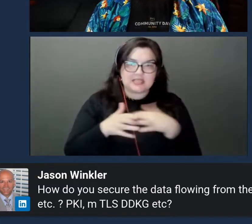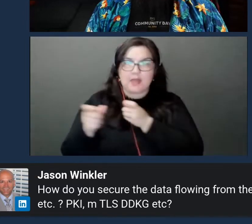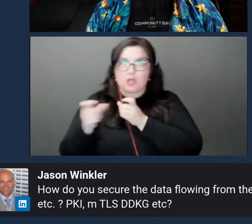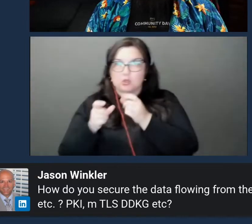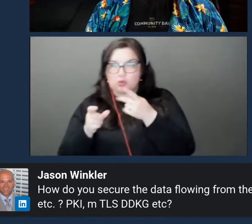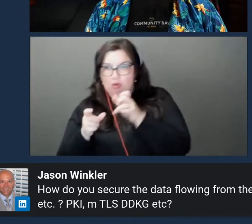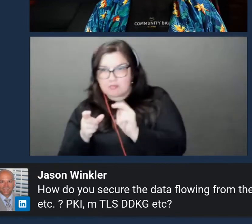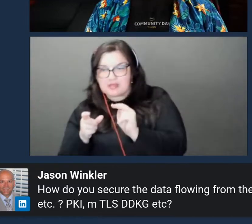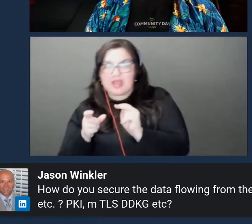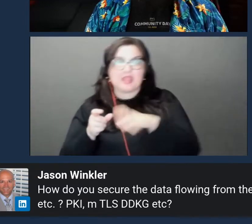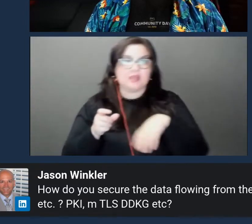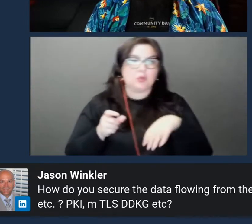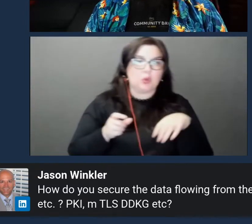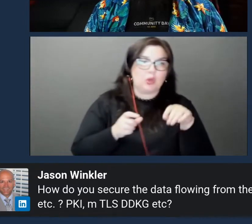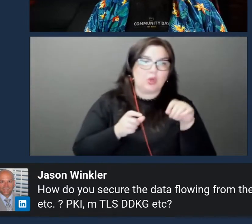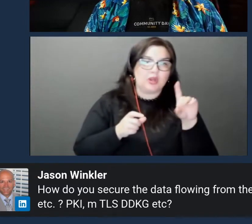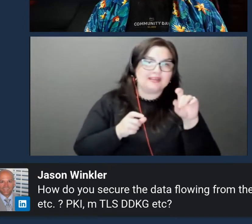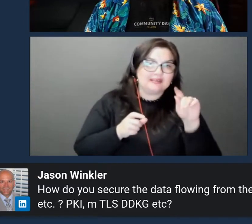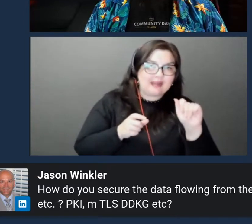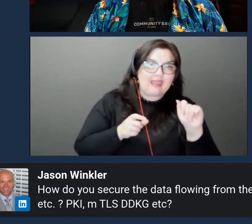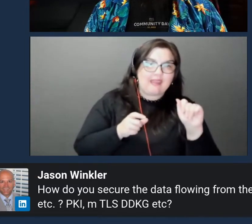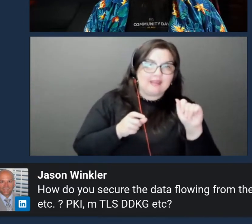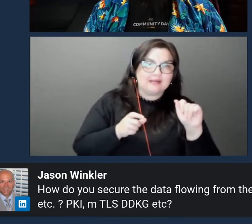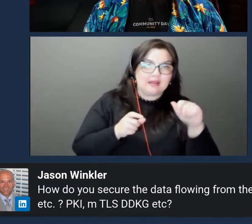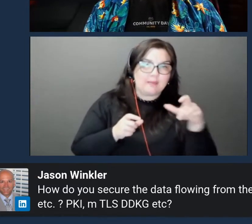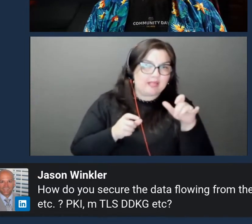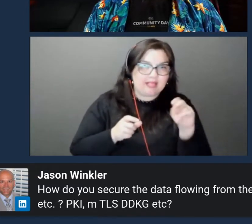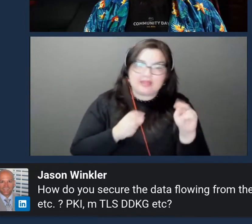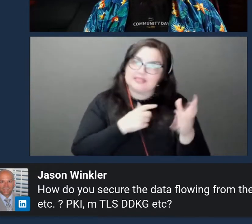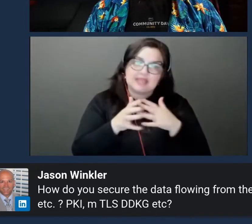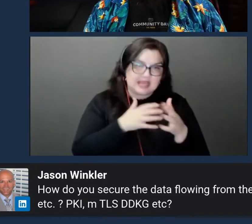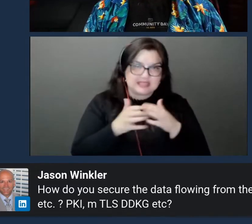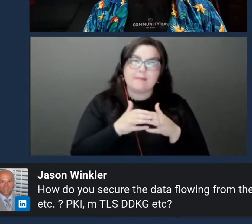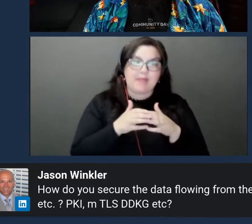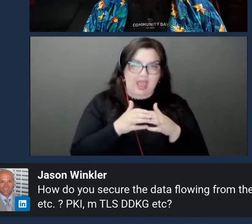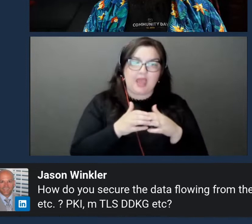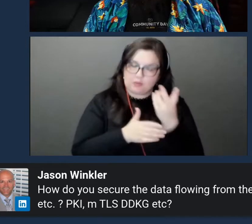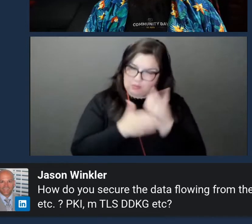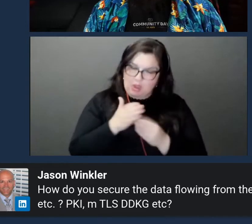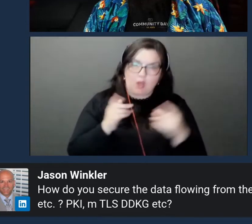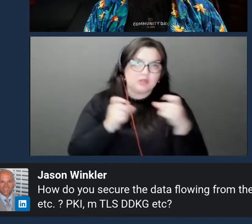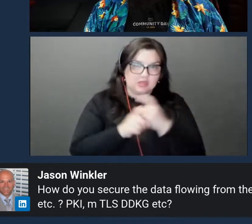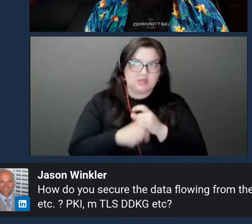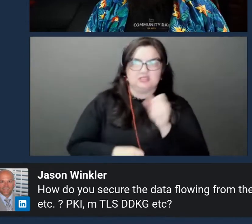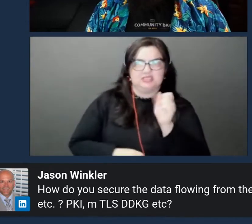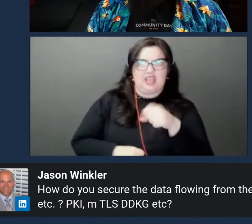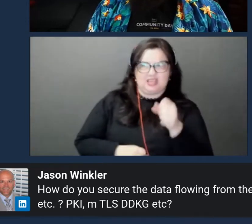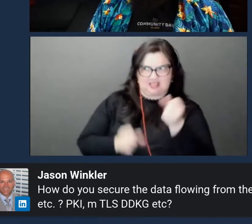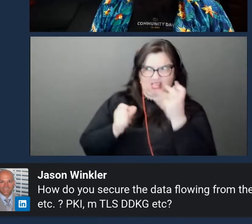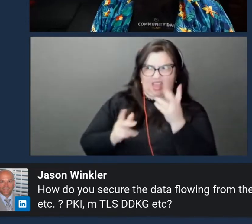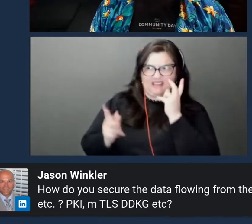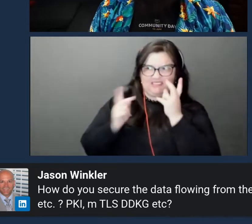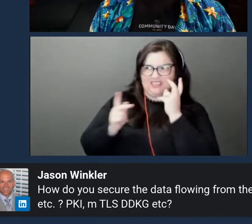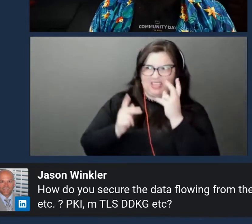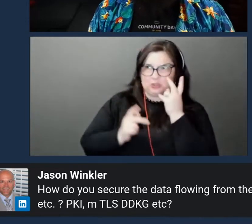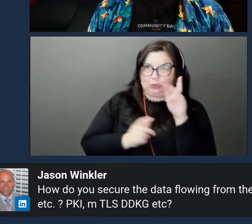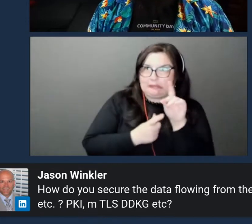everything is encrypted. Very important, very important. You get a lot of visual data going out there, so I think it's super important